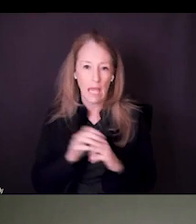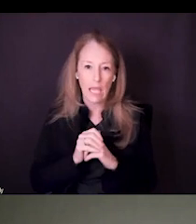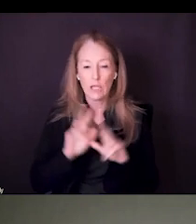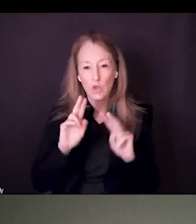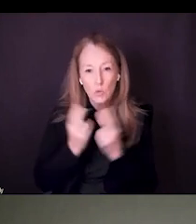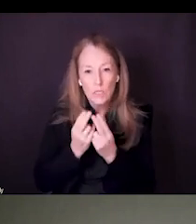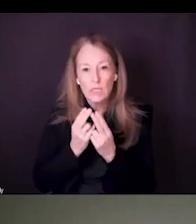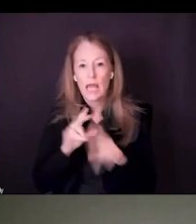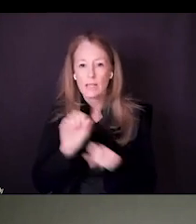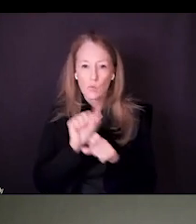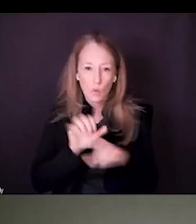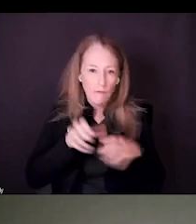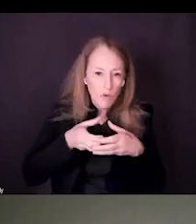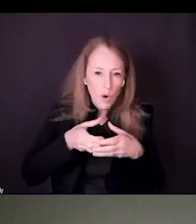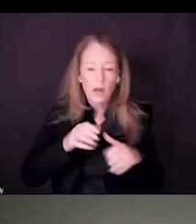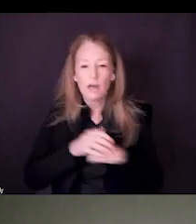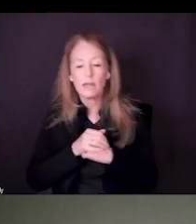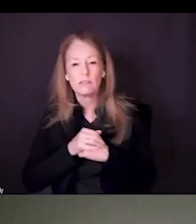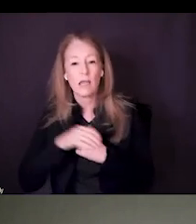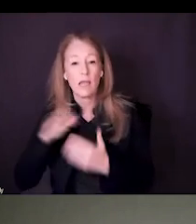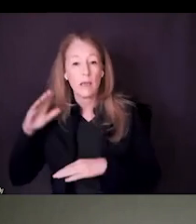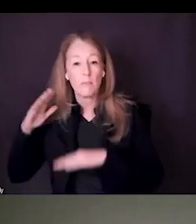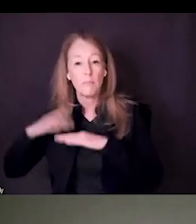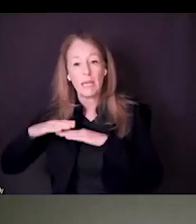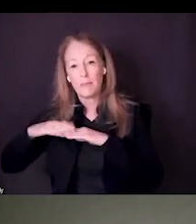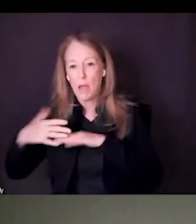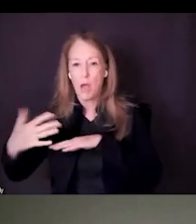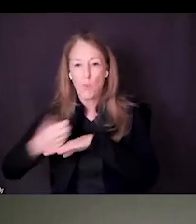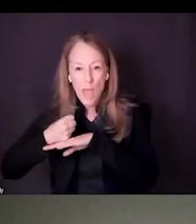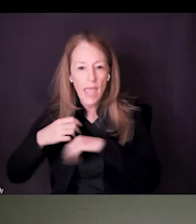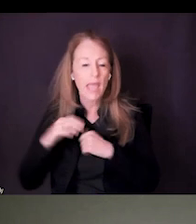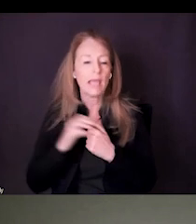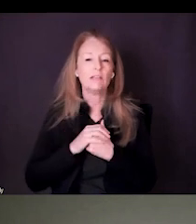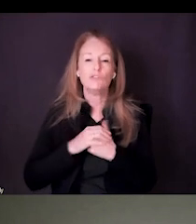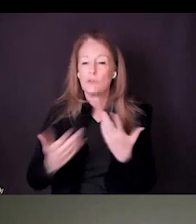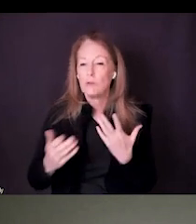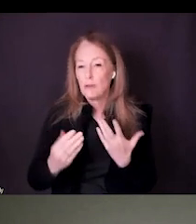WAGE LAWS, FINANCIAL AND NUTRITIONAL ASSISTANCE FOR THOSE IN NEED.